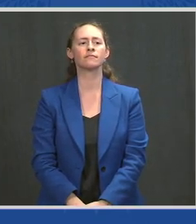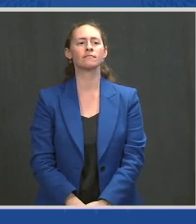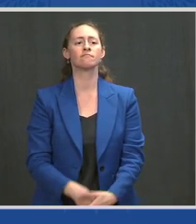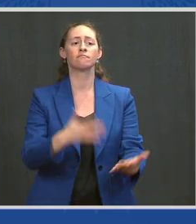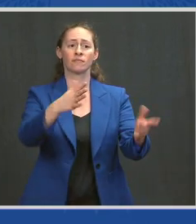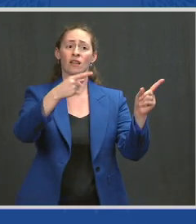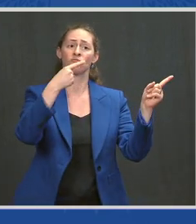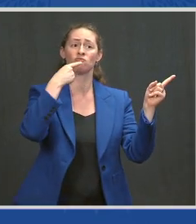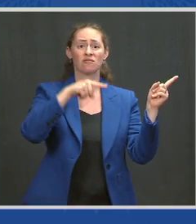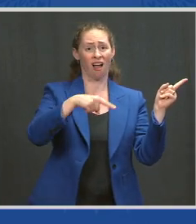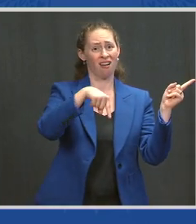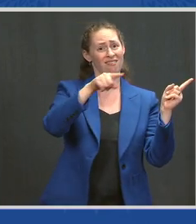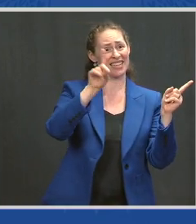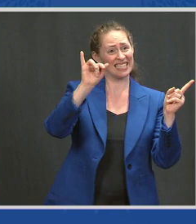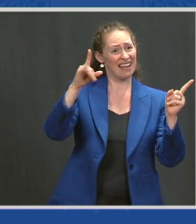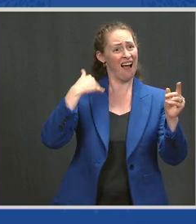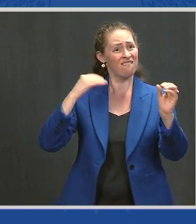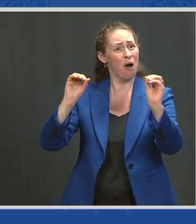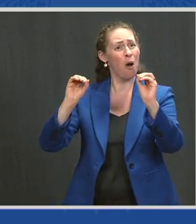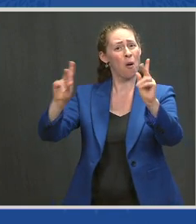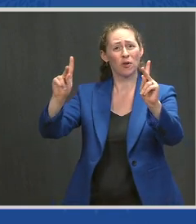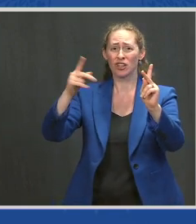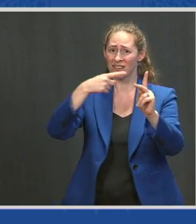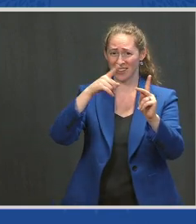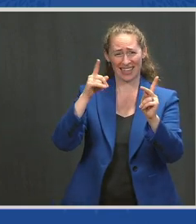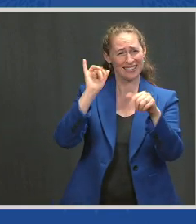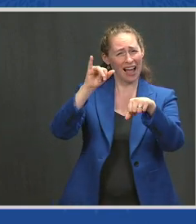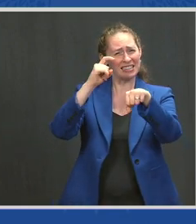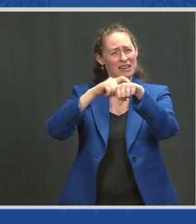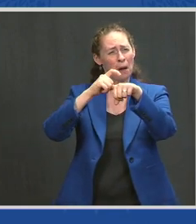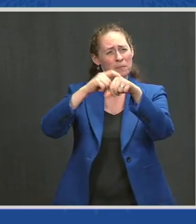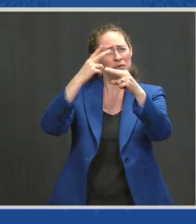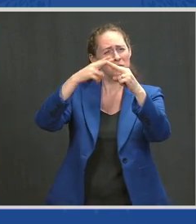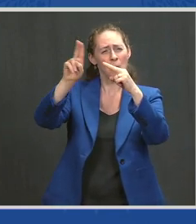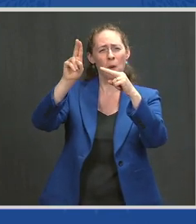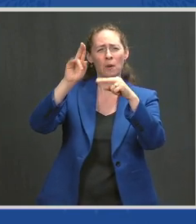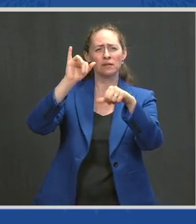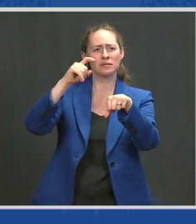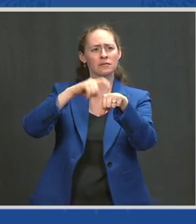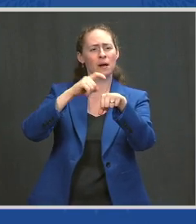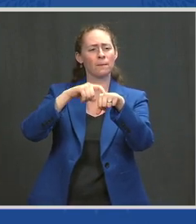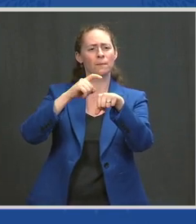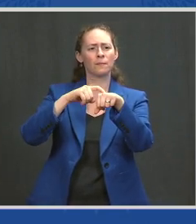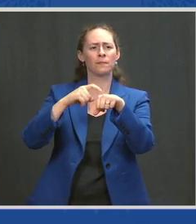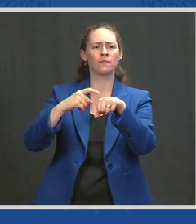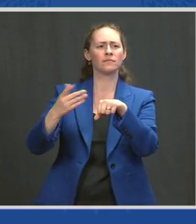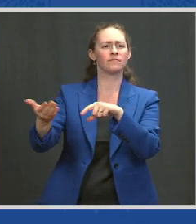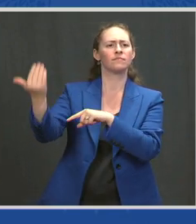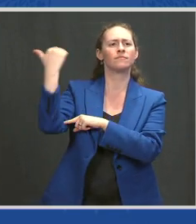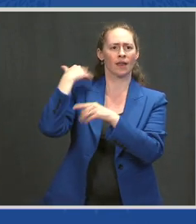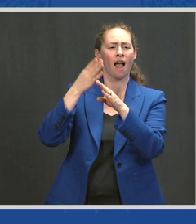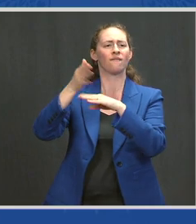that brief shining moment after Gorbachev and after things began to change drastically --